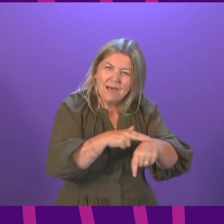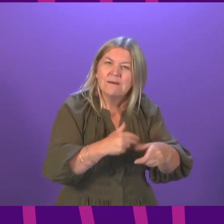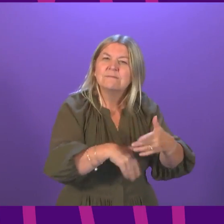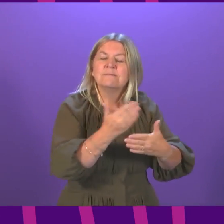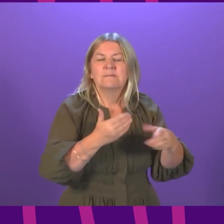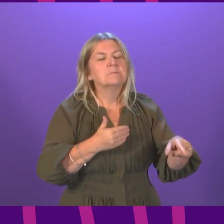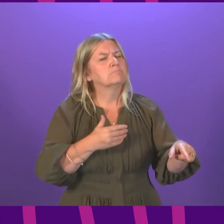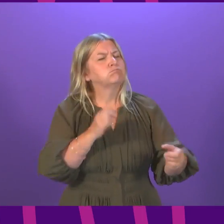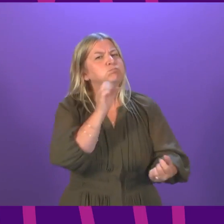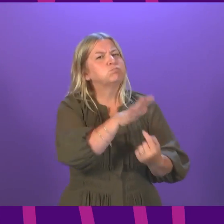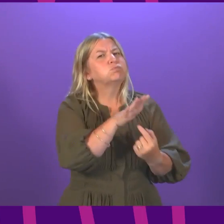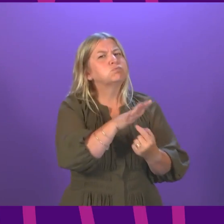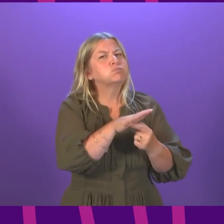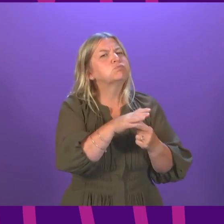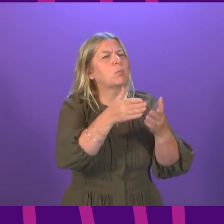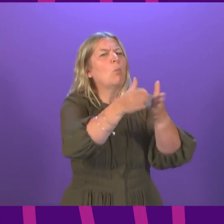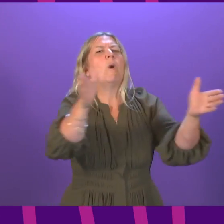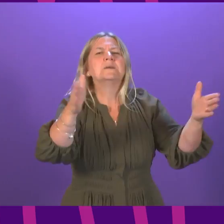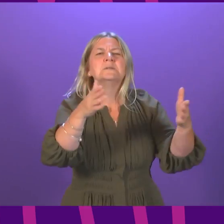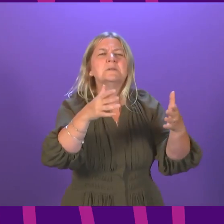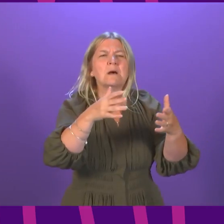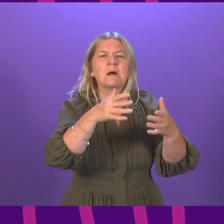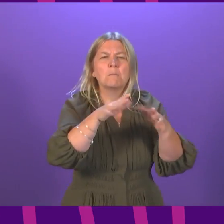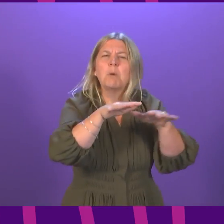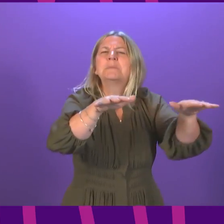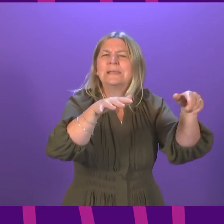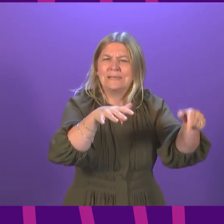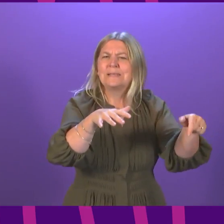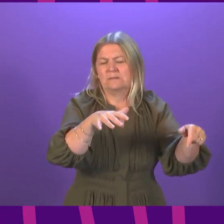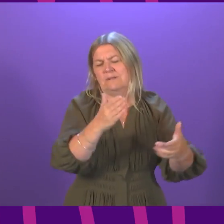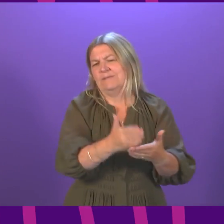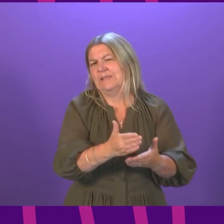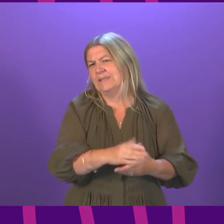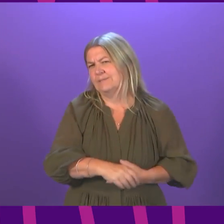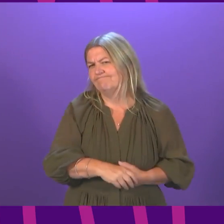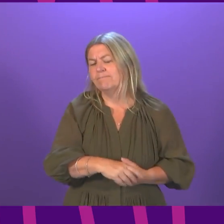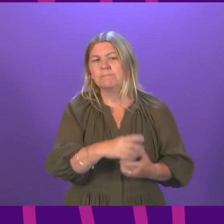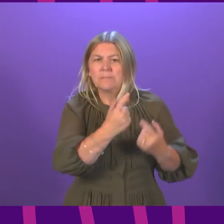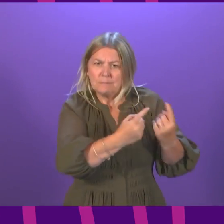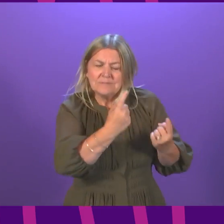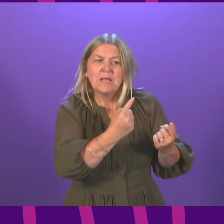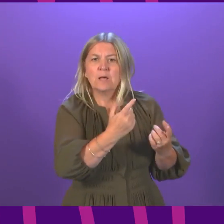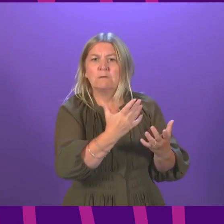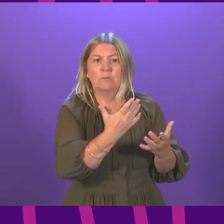wider public service workforce as well as for those who are currently engaged in drug and alcohol services work.